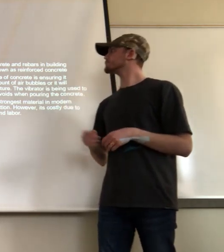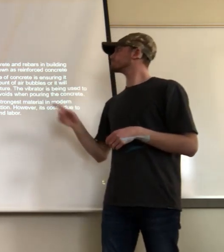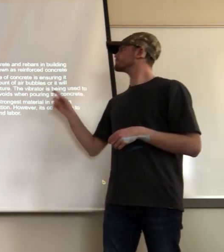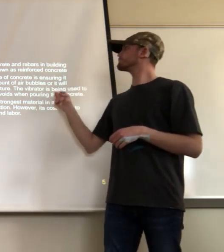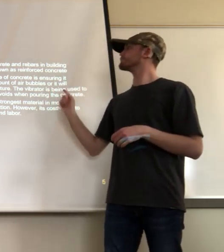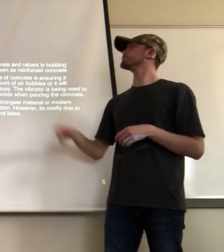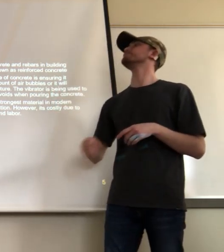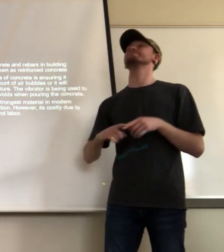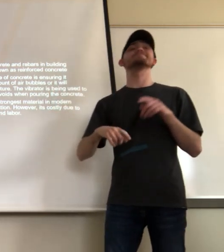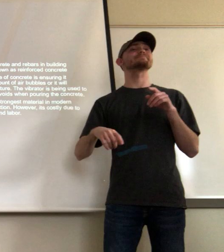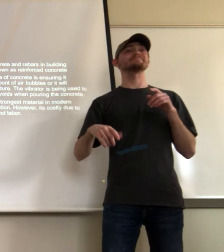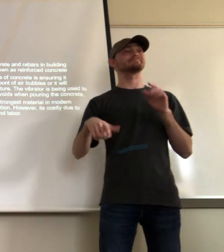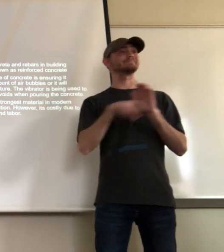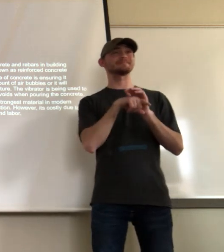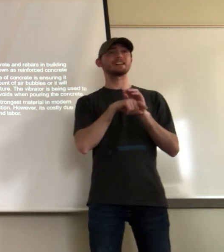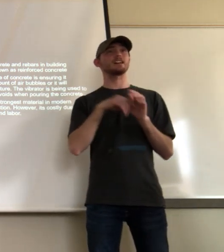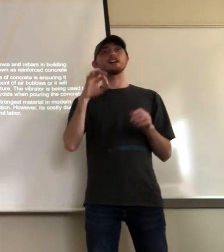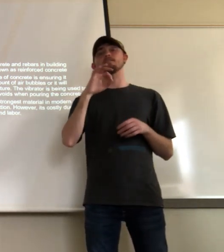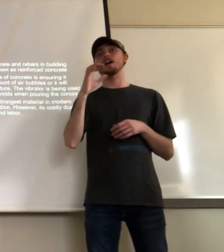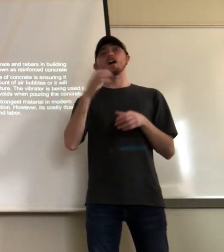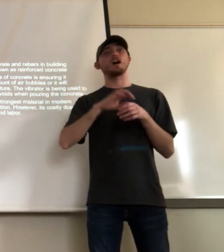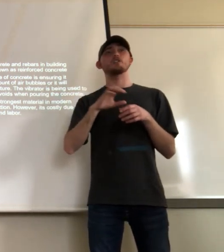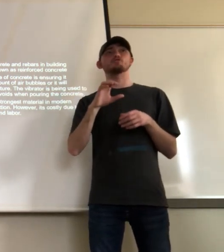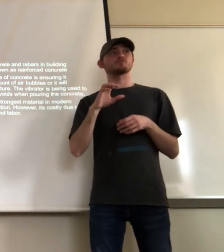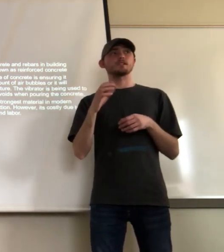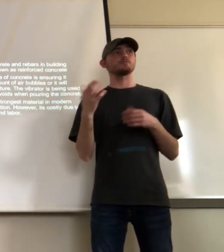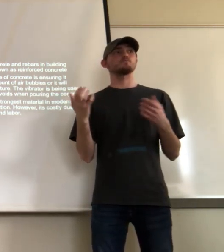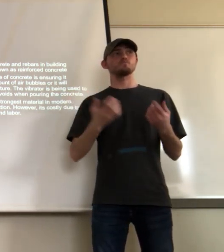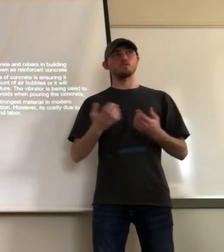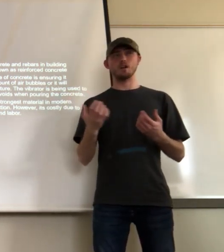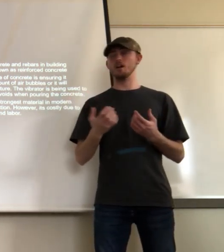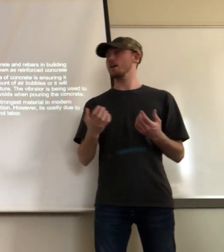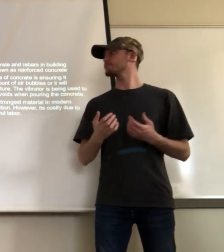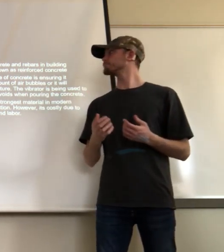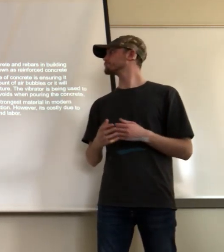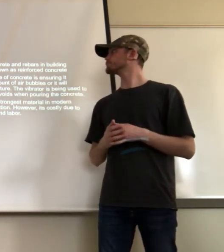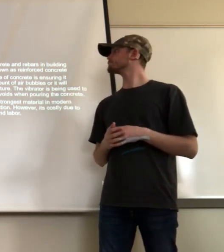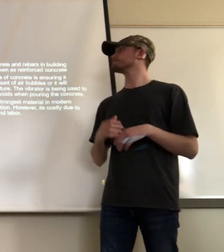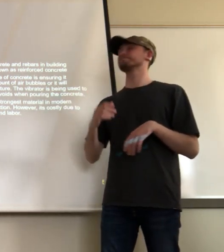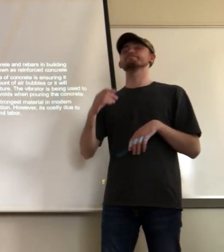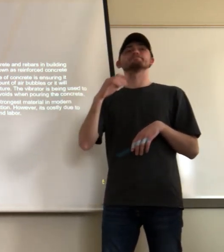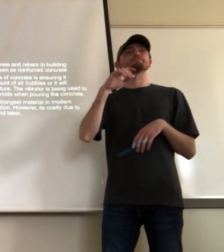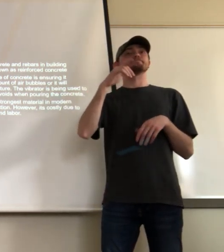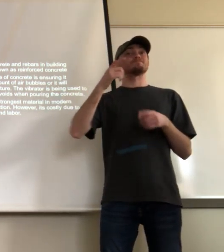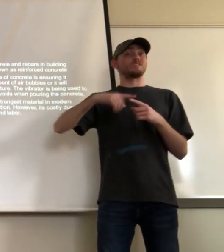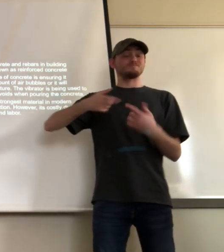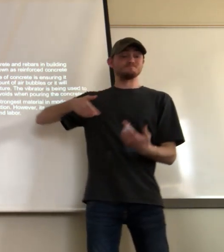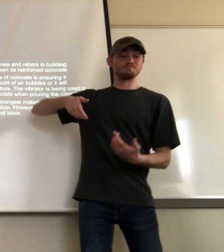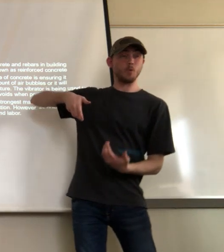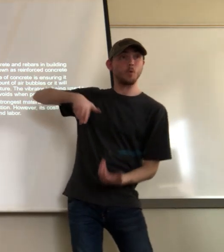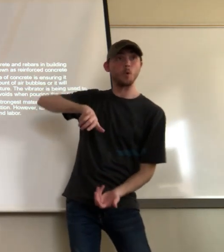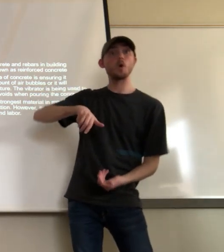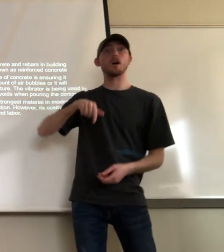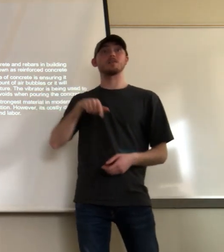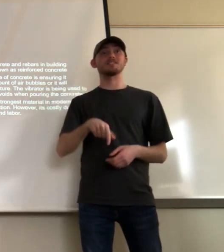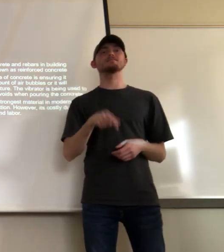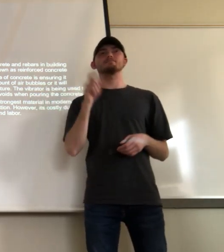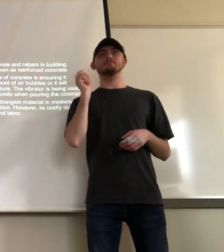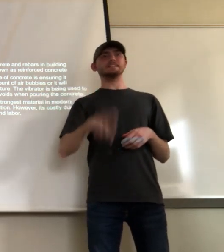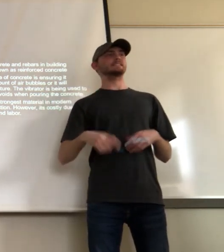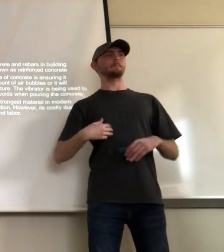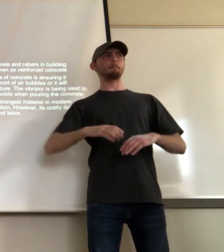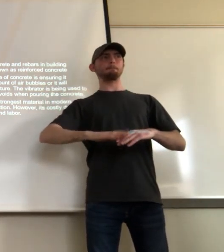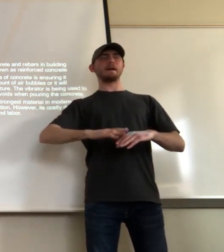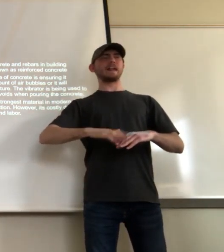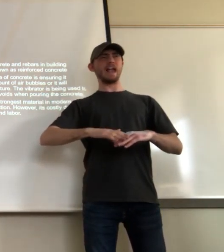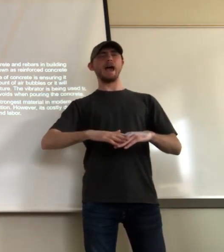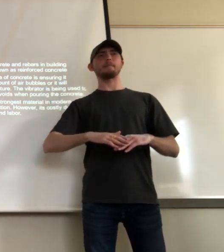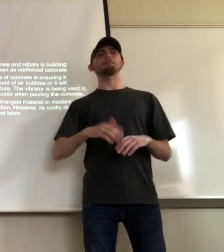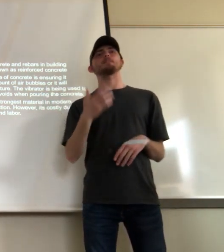When using concrete and rebars in building structure, it is known as reinforced concrete.